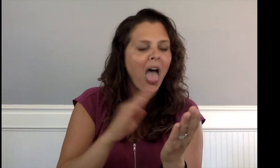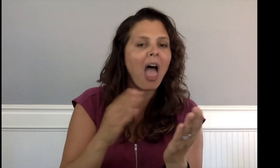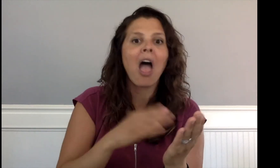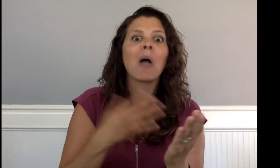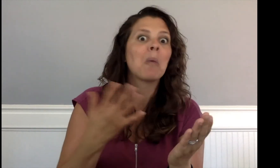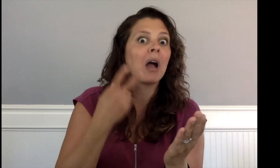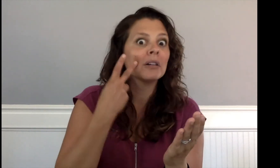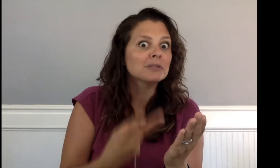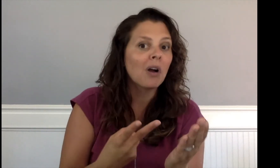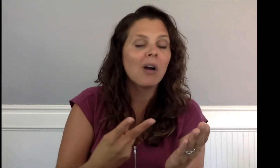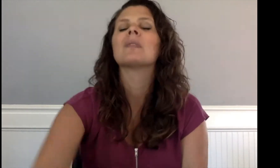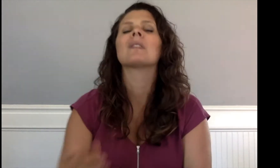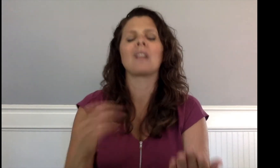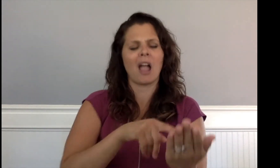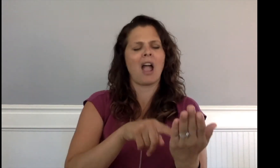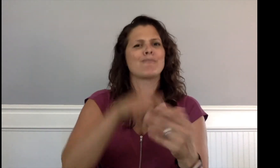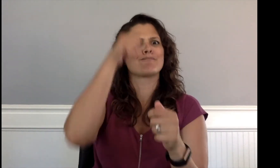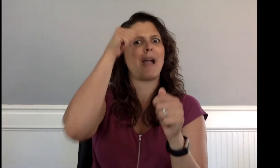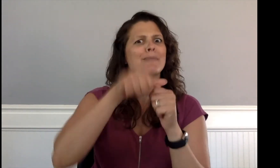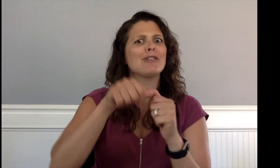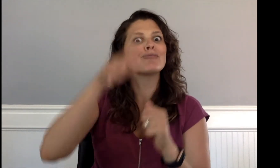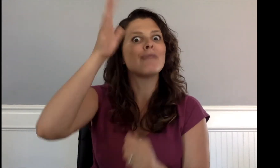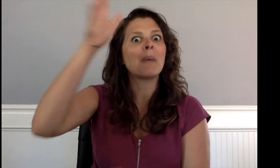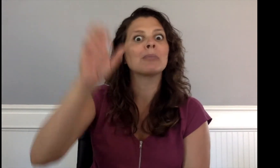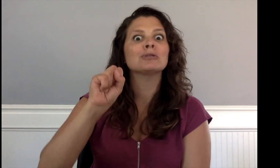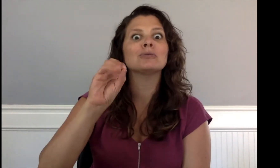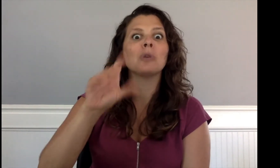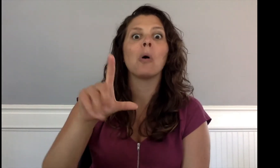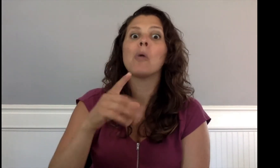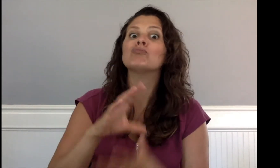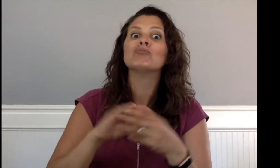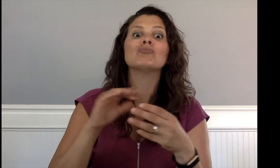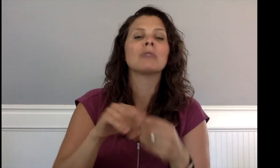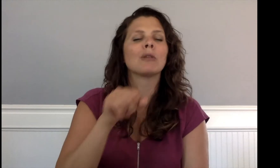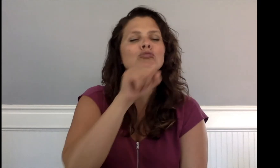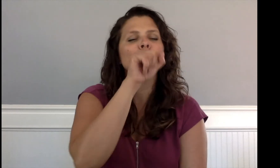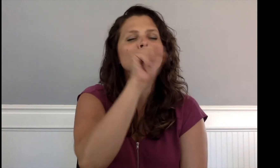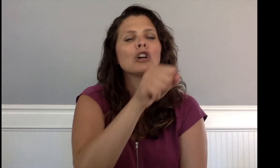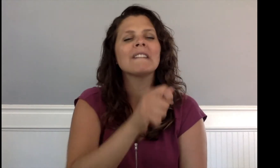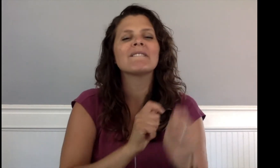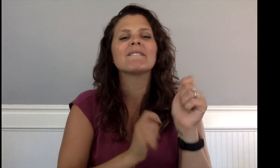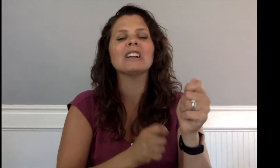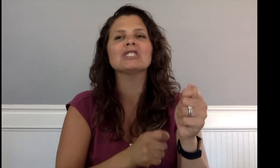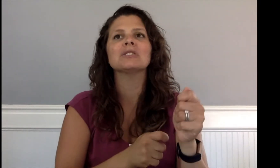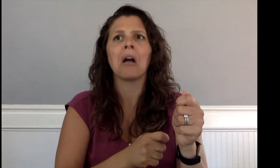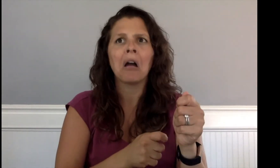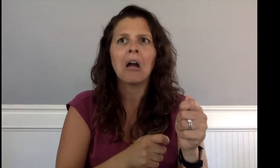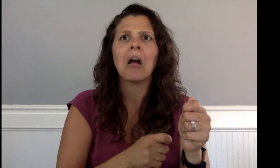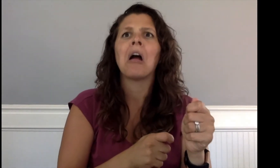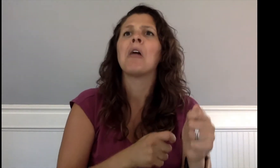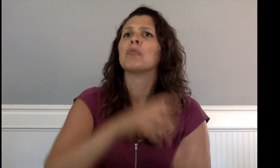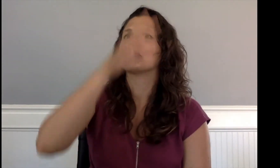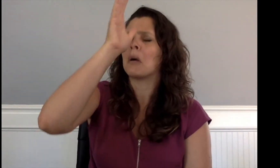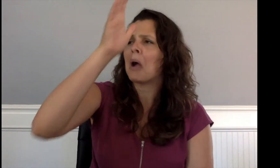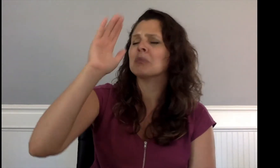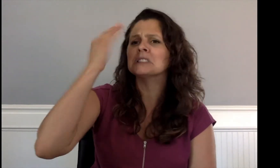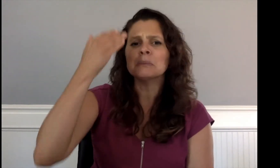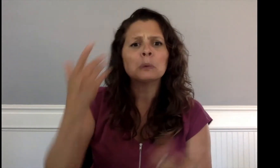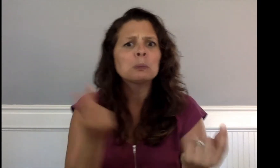had said he loved to fish. And because Grandpa